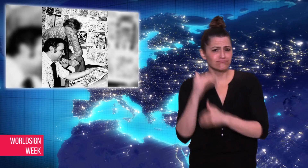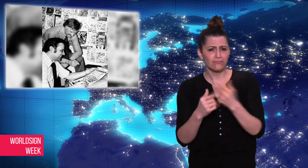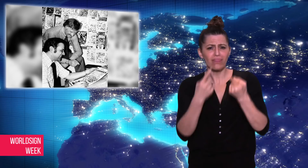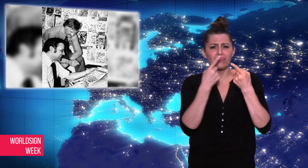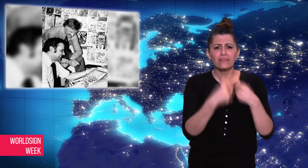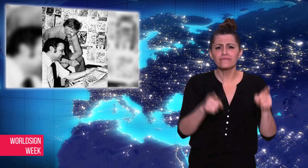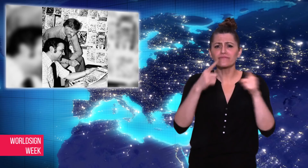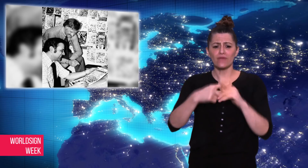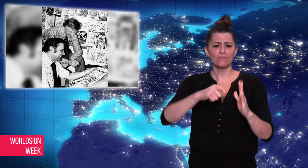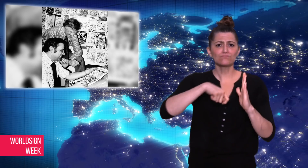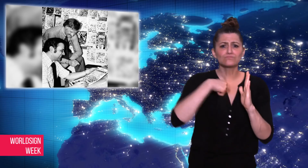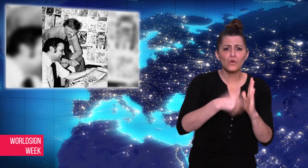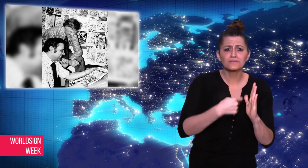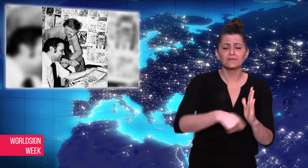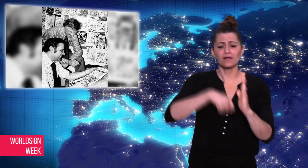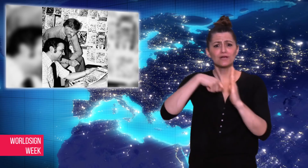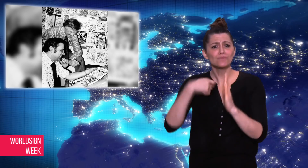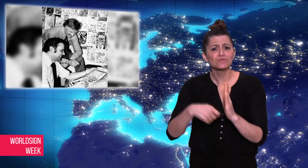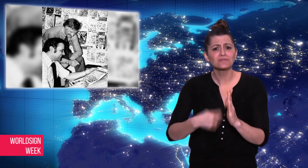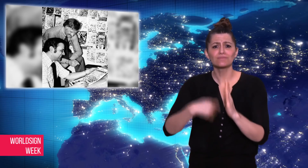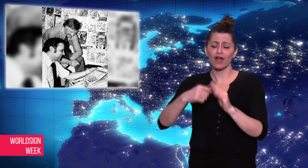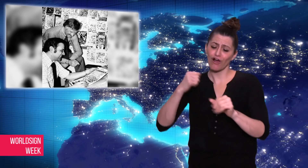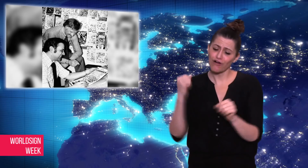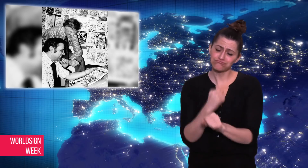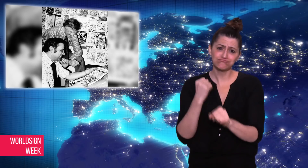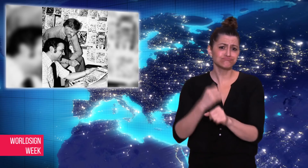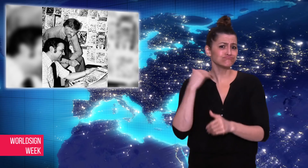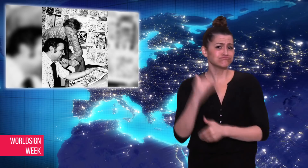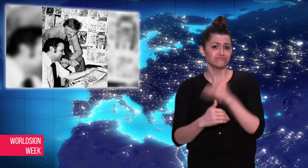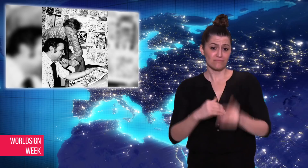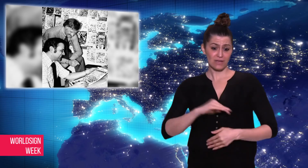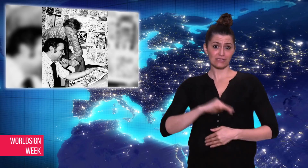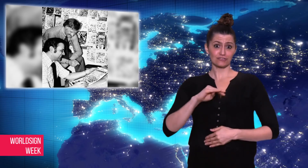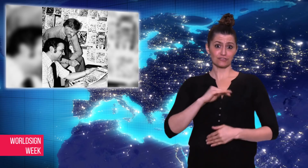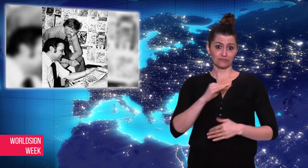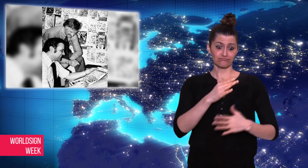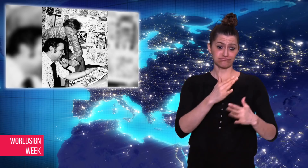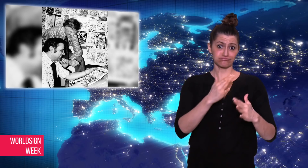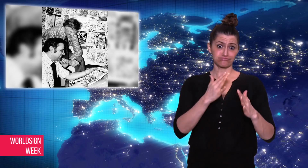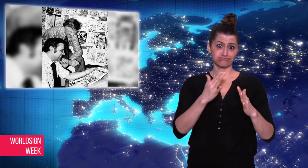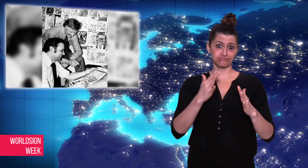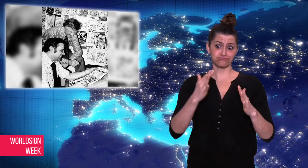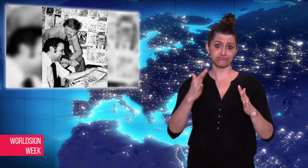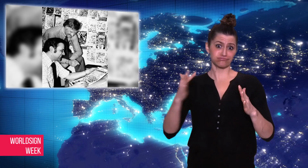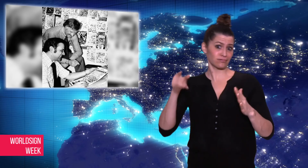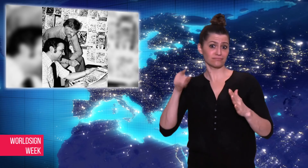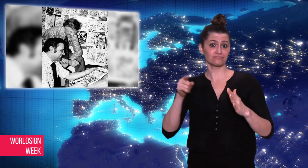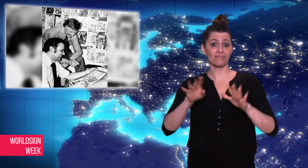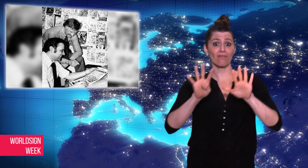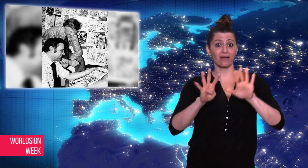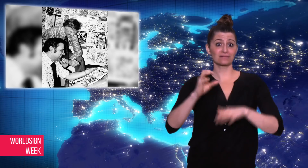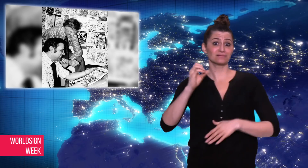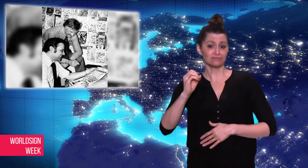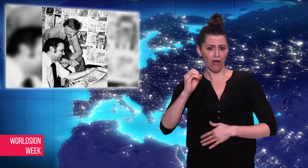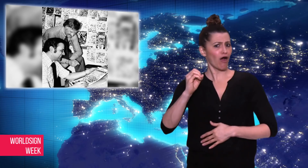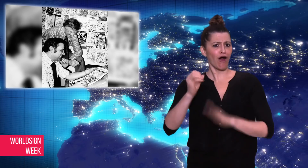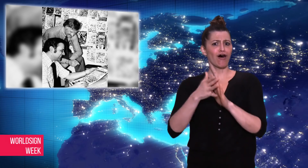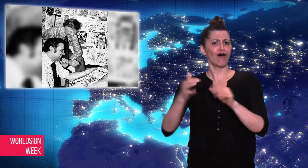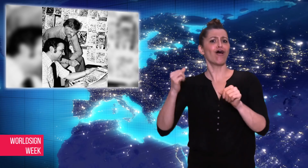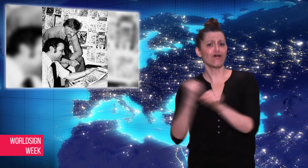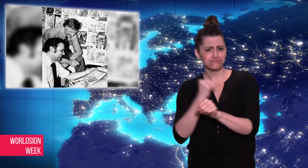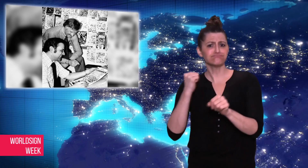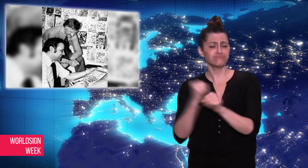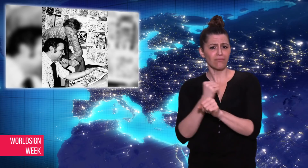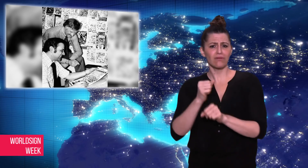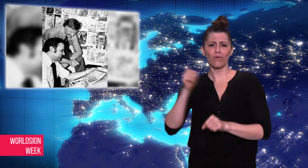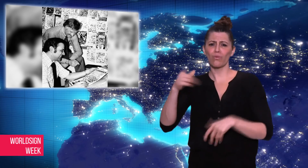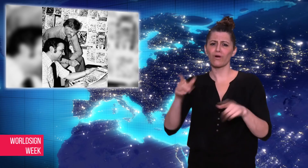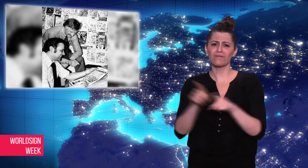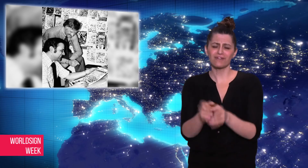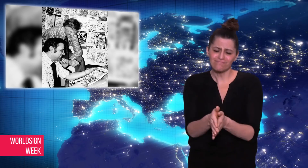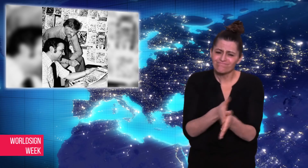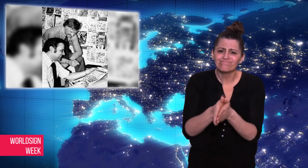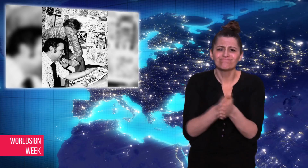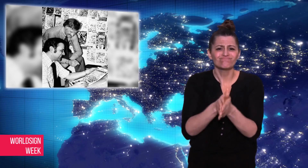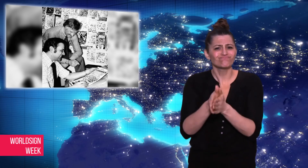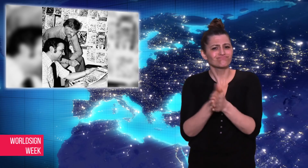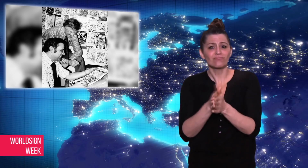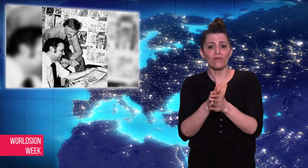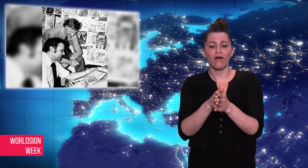his 90’s, never losing his enthusiasm.